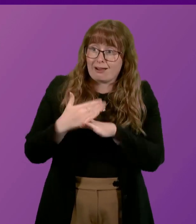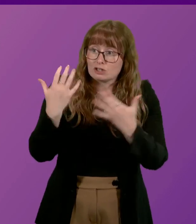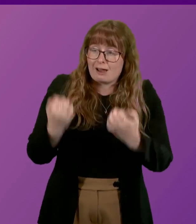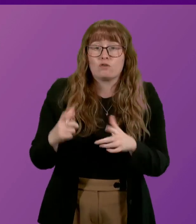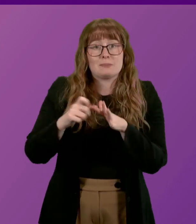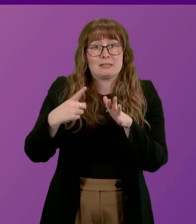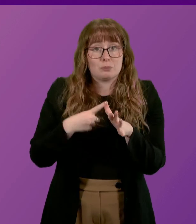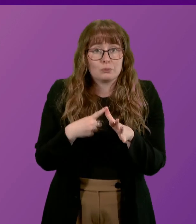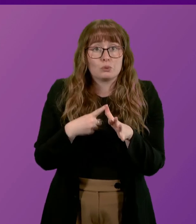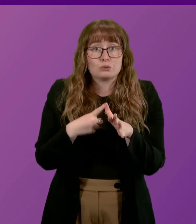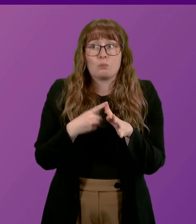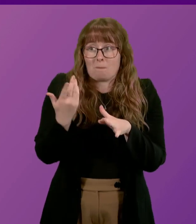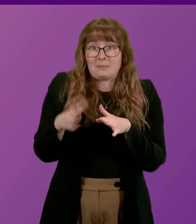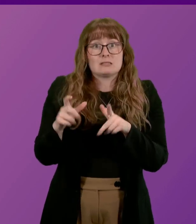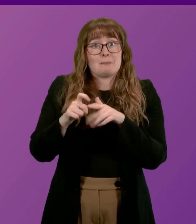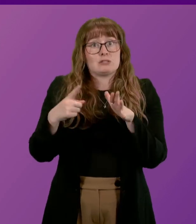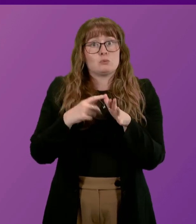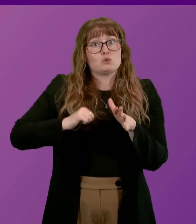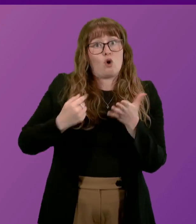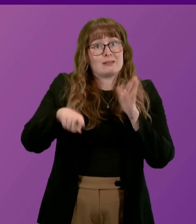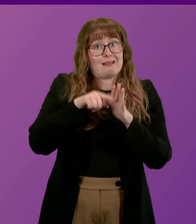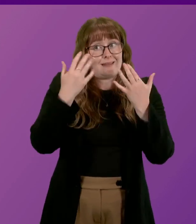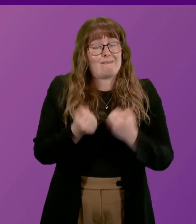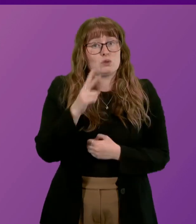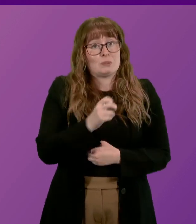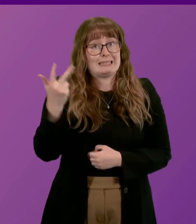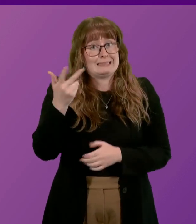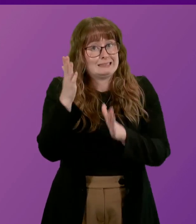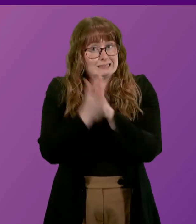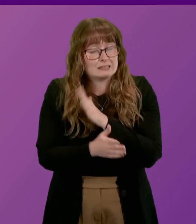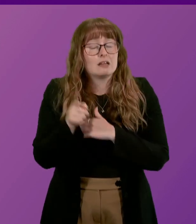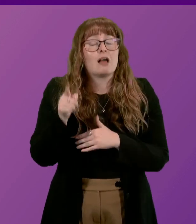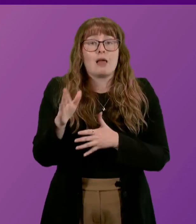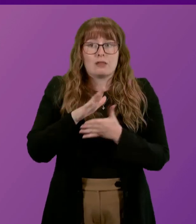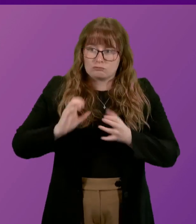not least of which is the Domestic Abuse Act 2018, which created a specific offence